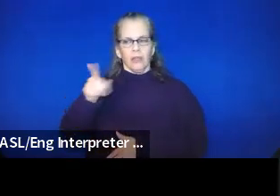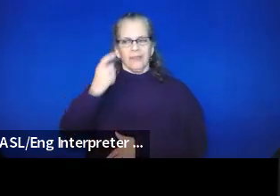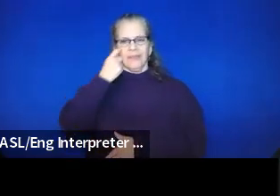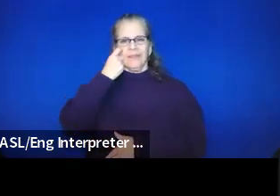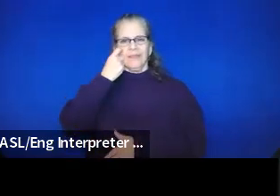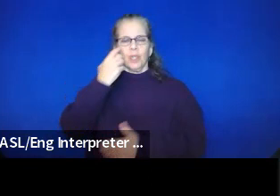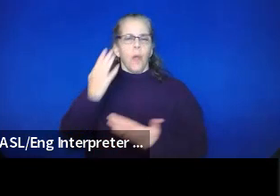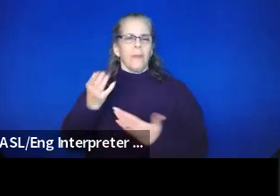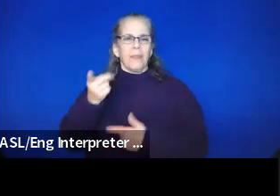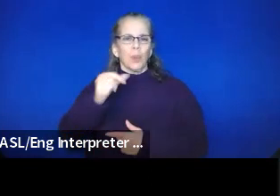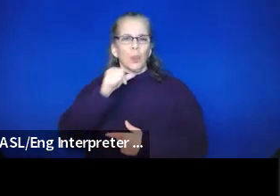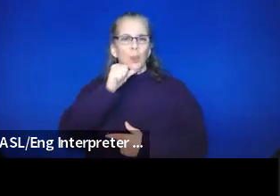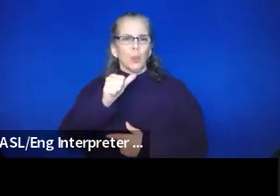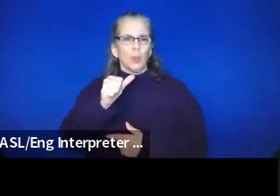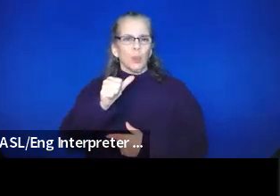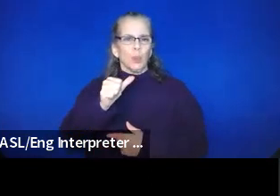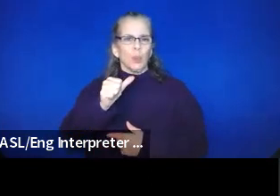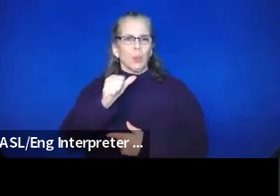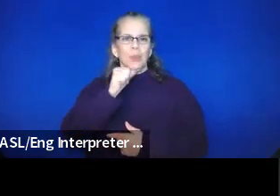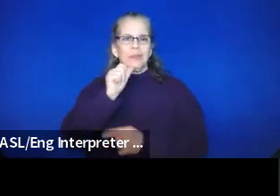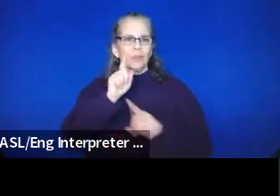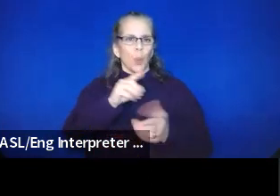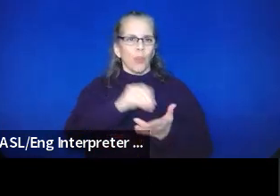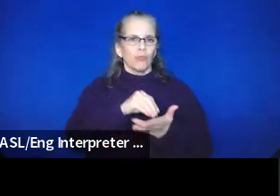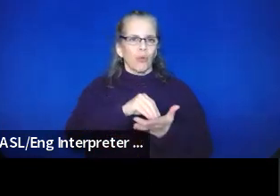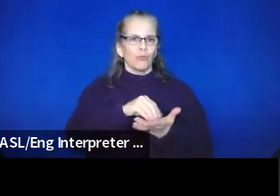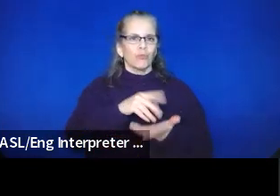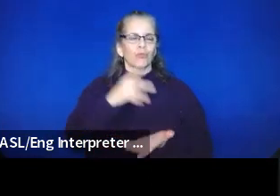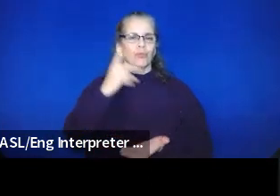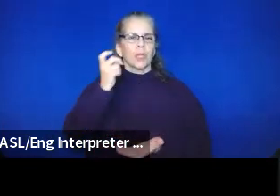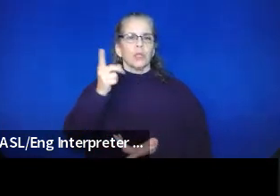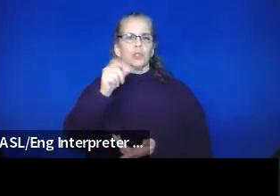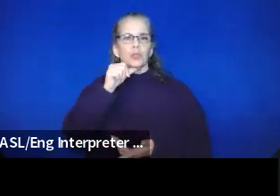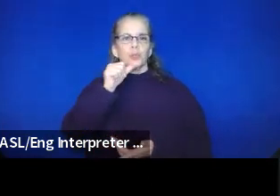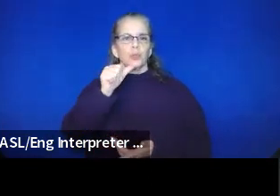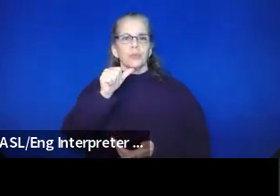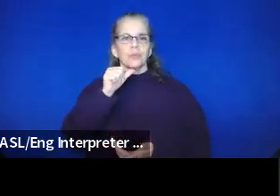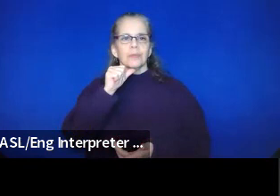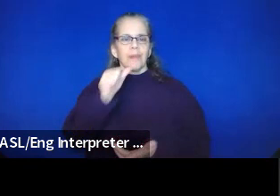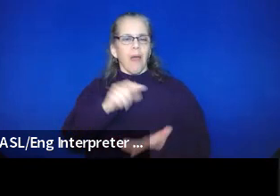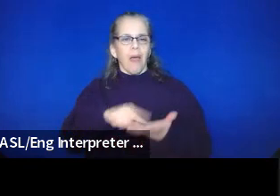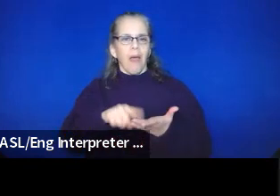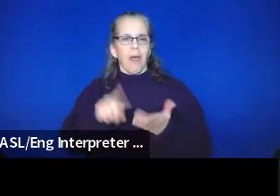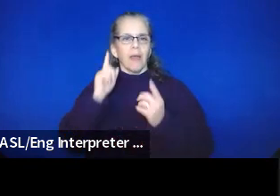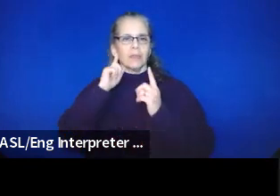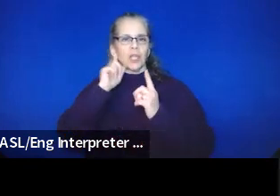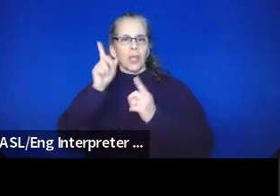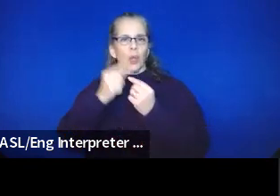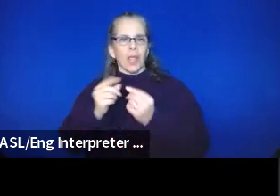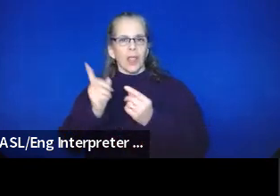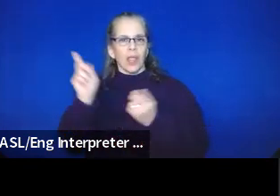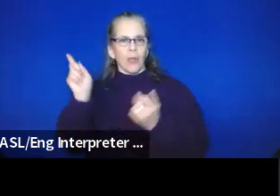in the category, or maybe you tried over the counters, like, that's not the population